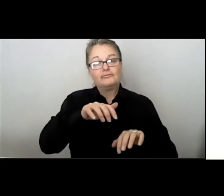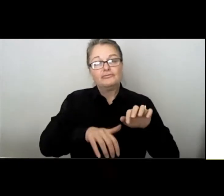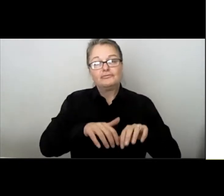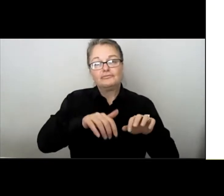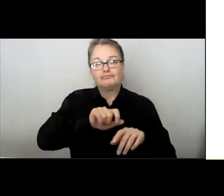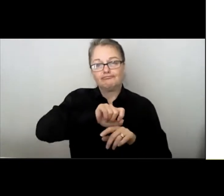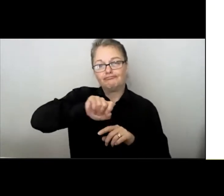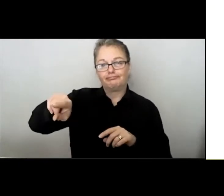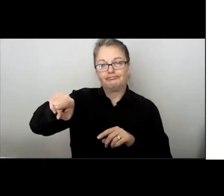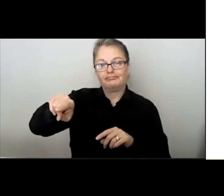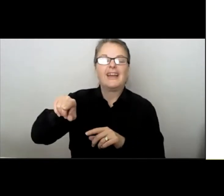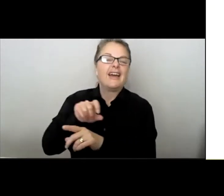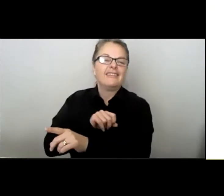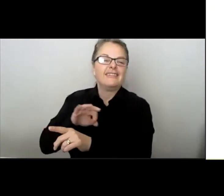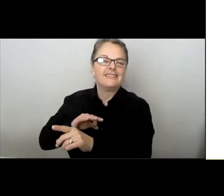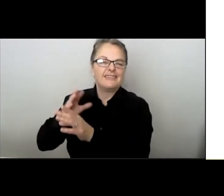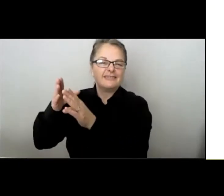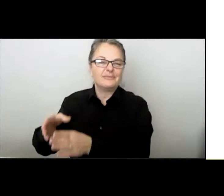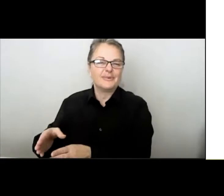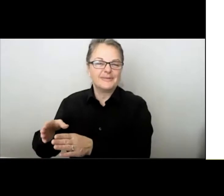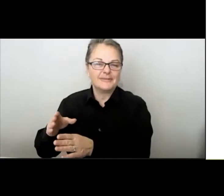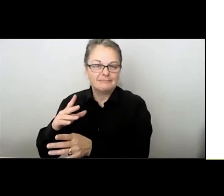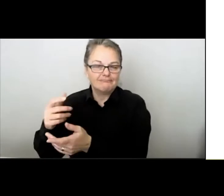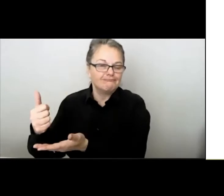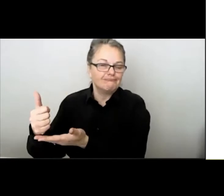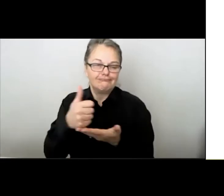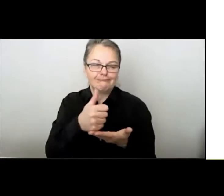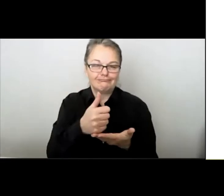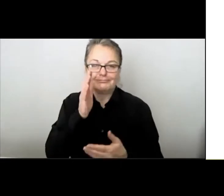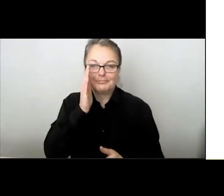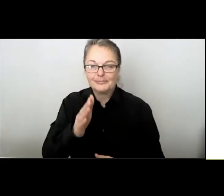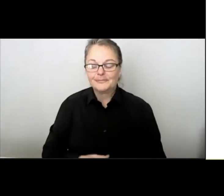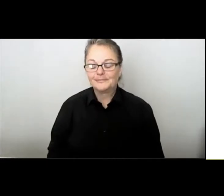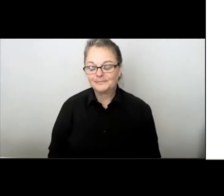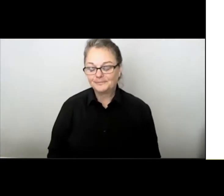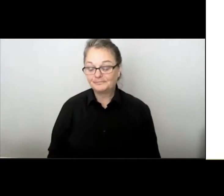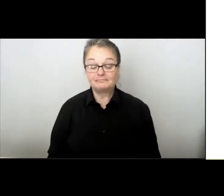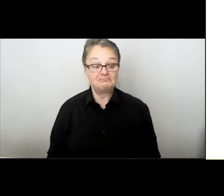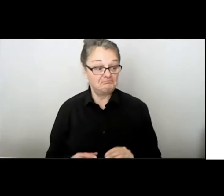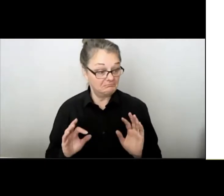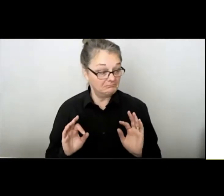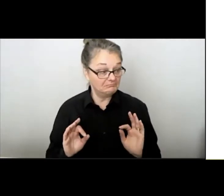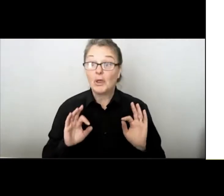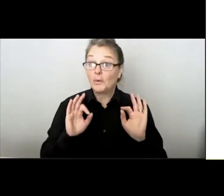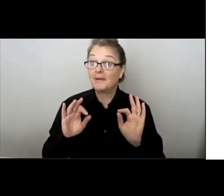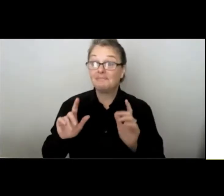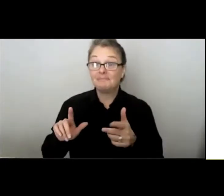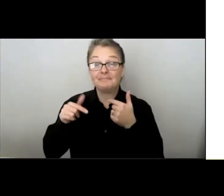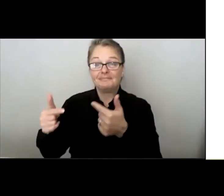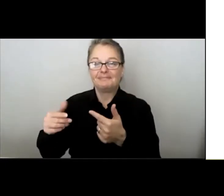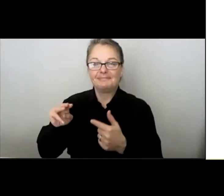TO OUR STAFF WHO ARE BEHIND THE SCENES. OKAY, MELANIE I WILL TURN IT OVER TO YOU.